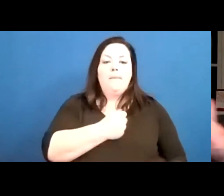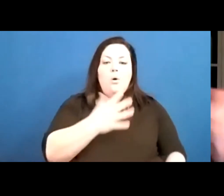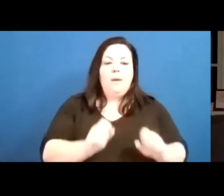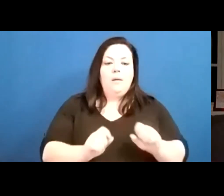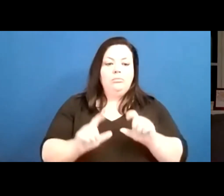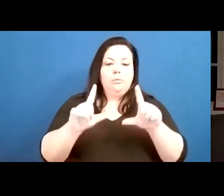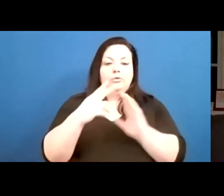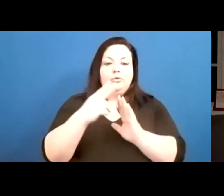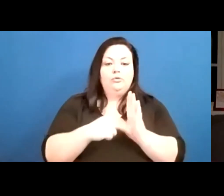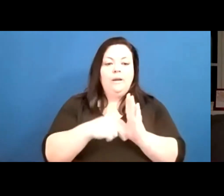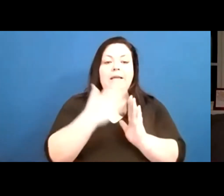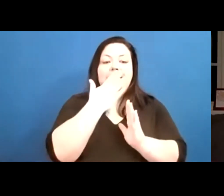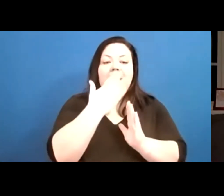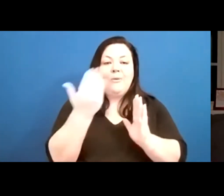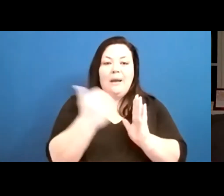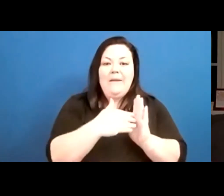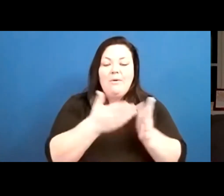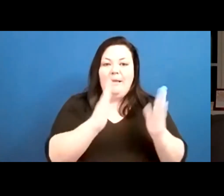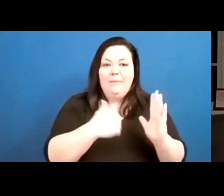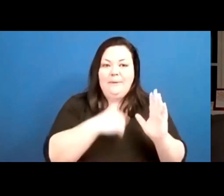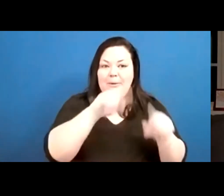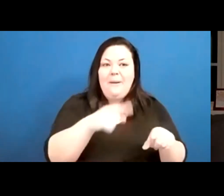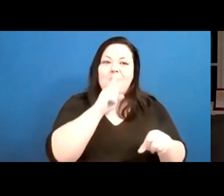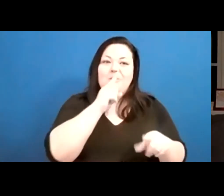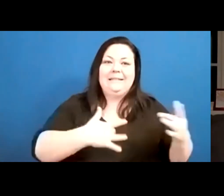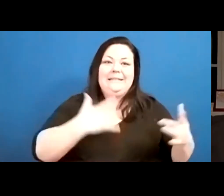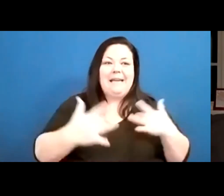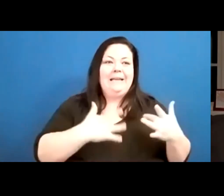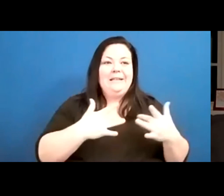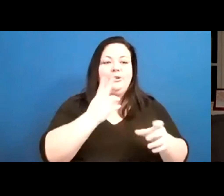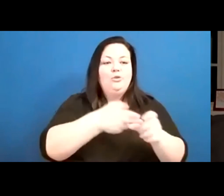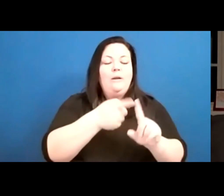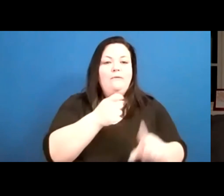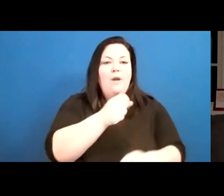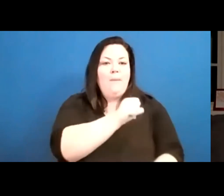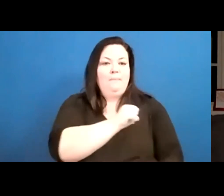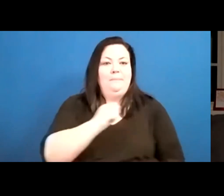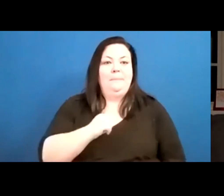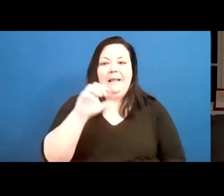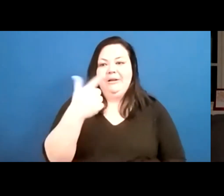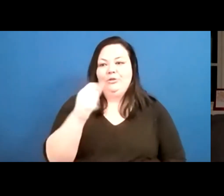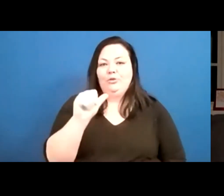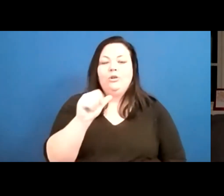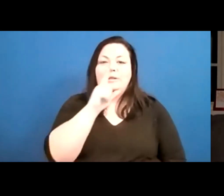you again for having me, I'm so excited to join from Atlanta, Georgia, where I live, um, I'm excited to keep being a part of